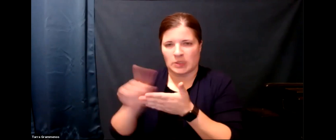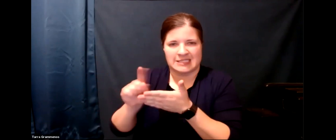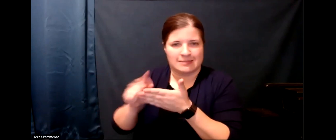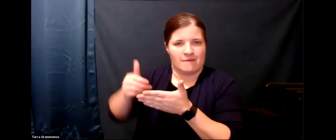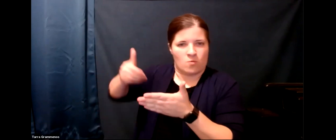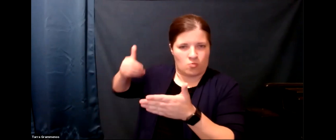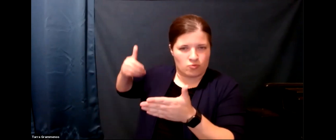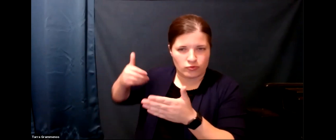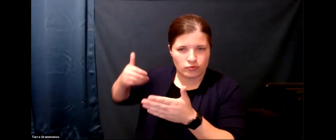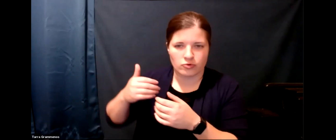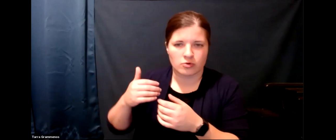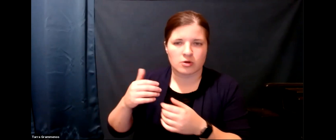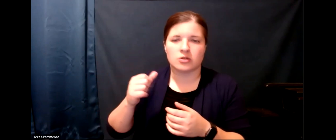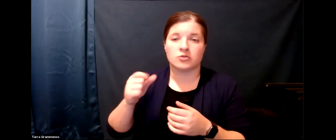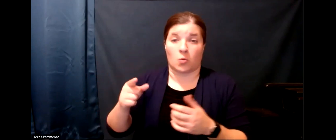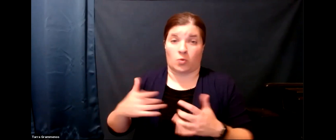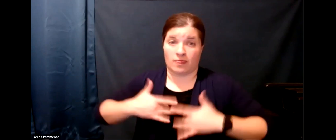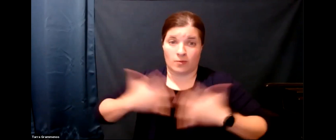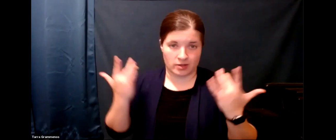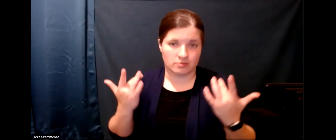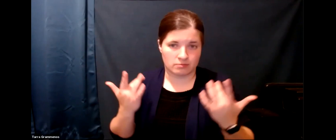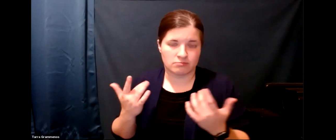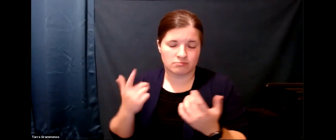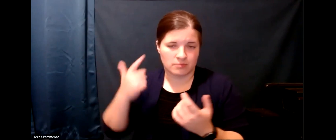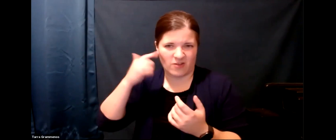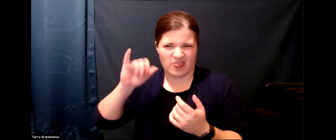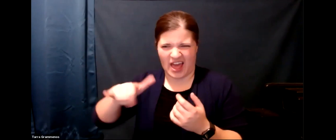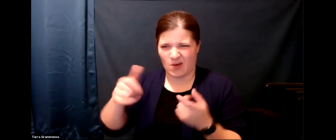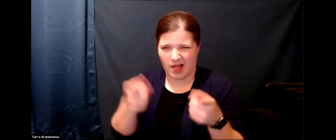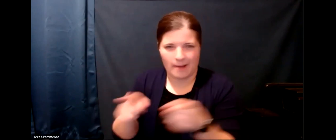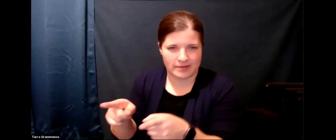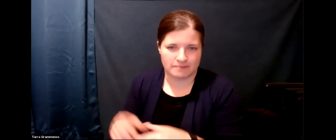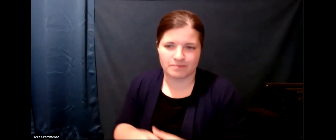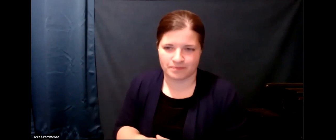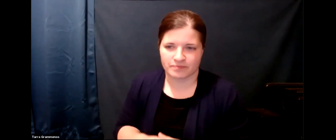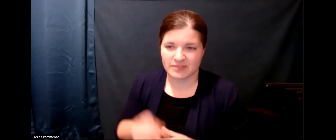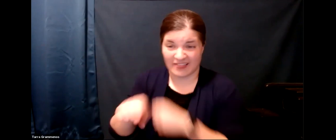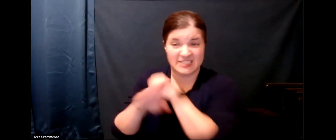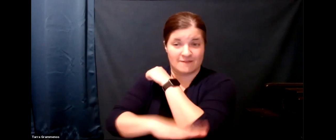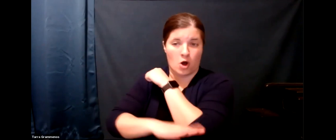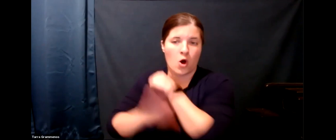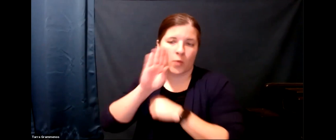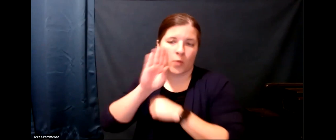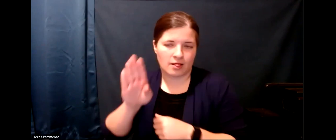So we're very excited for that to take place. This fall. If not this summer.